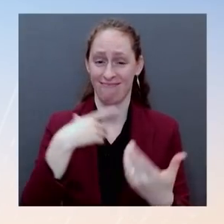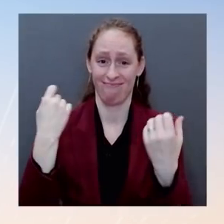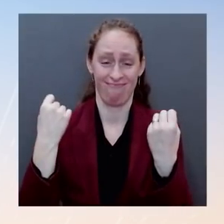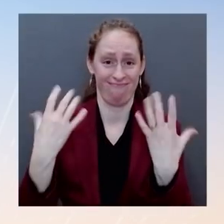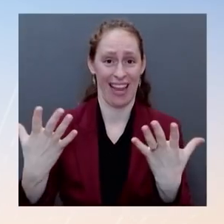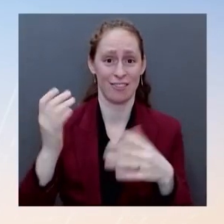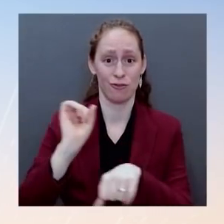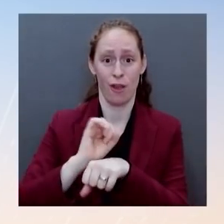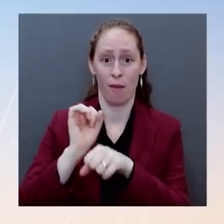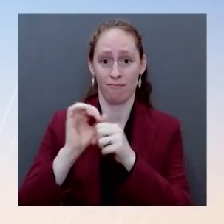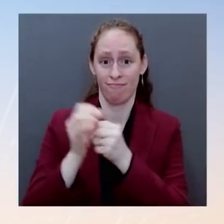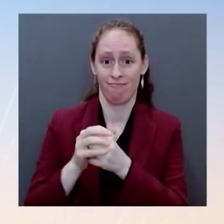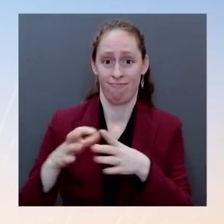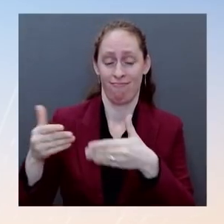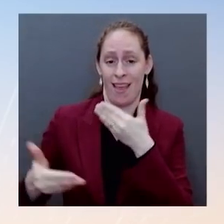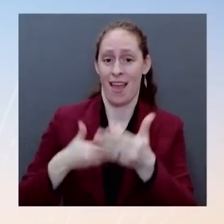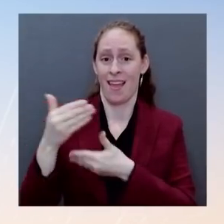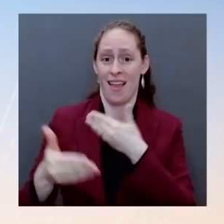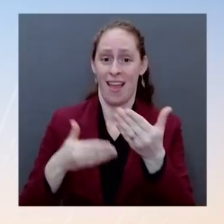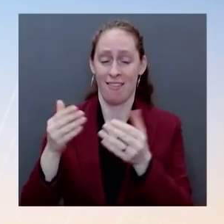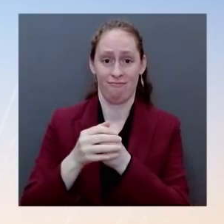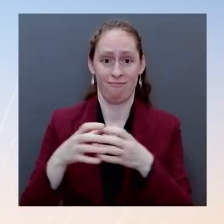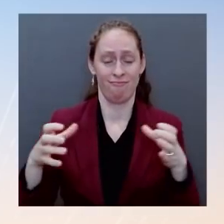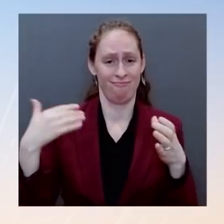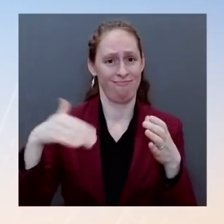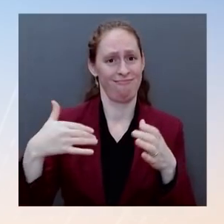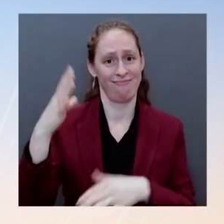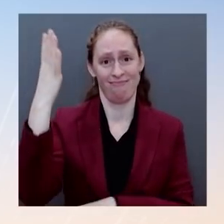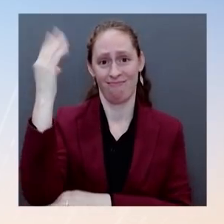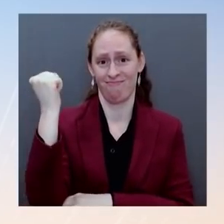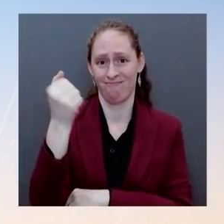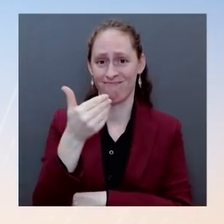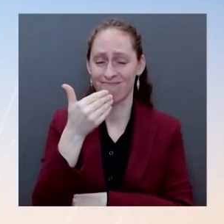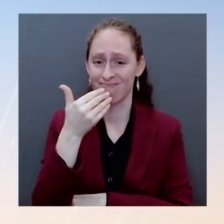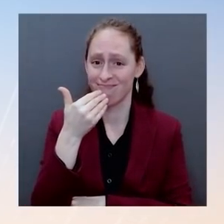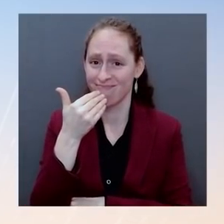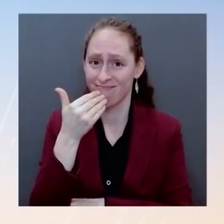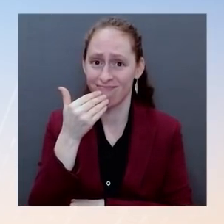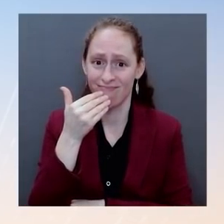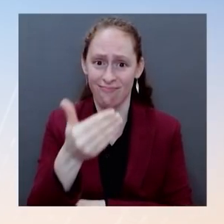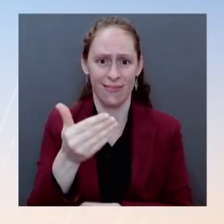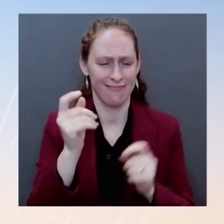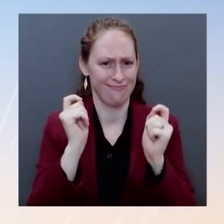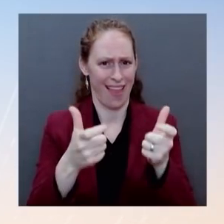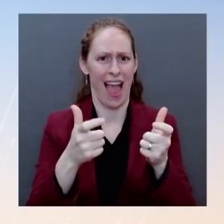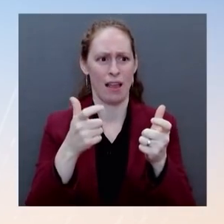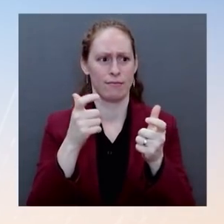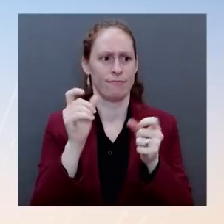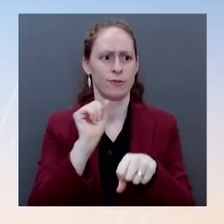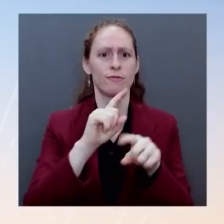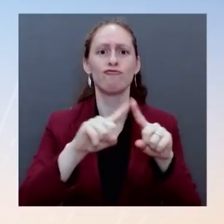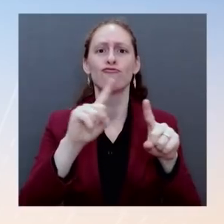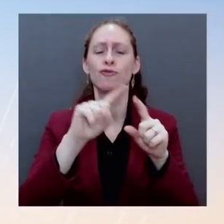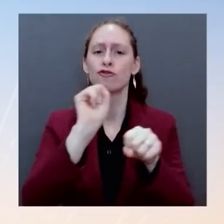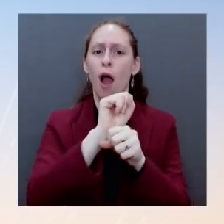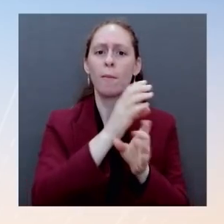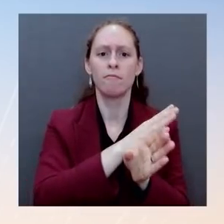in nearly four decades, coming in between 5.6 -- 5 and 6 percent over the course of 2021,